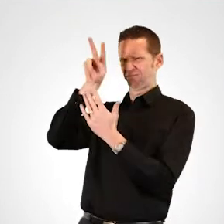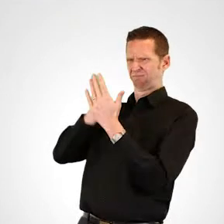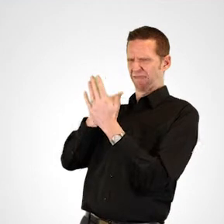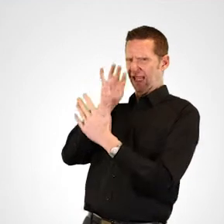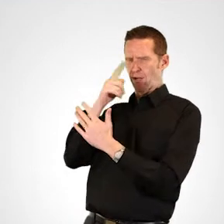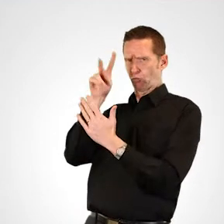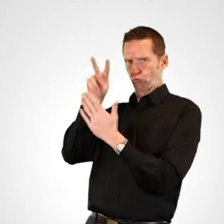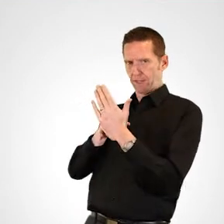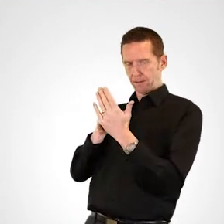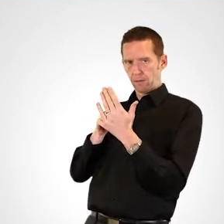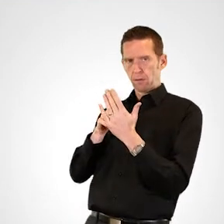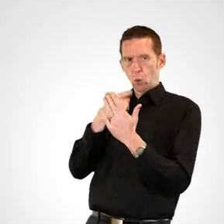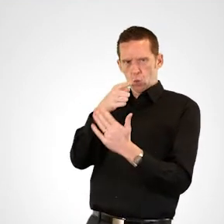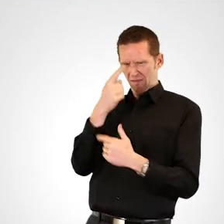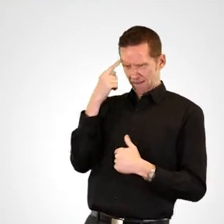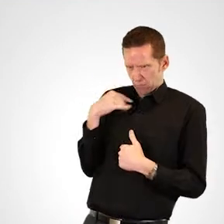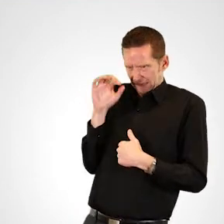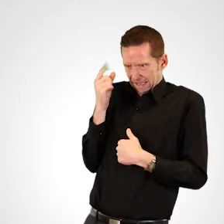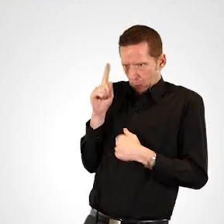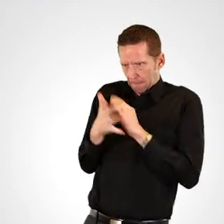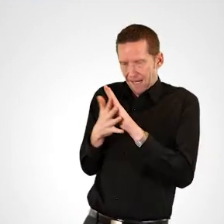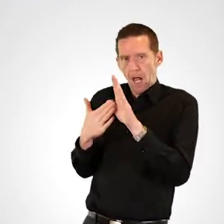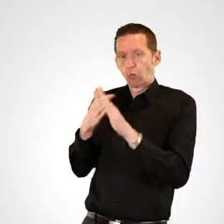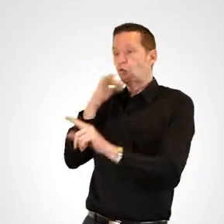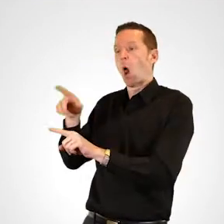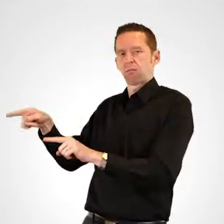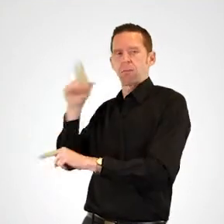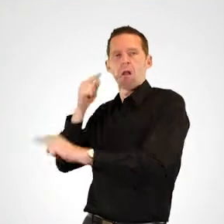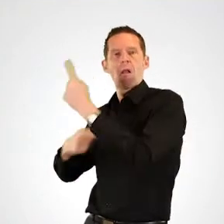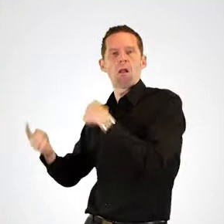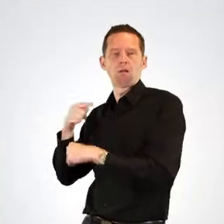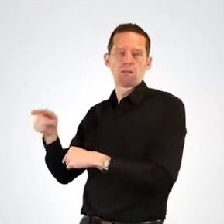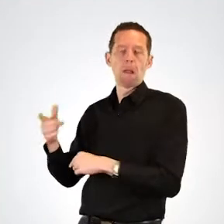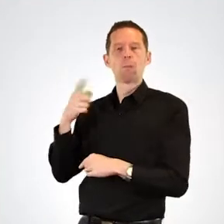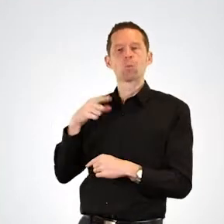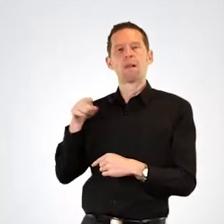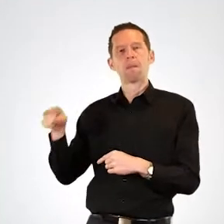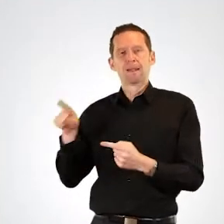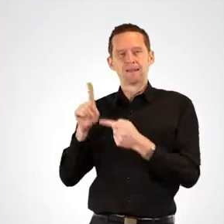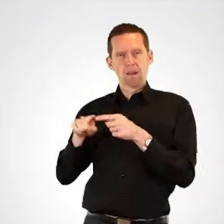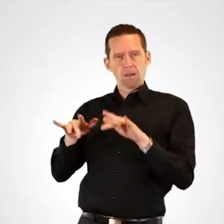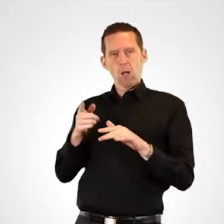The meanings aren't clear, except to the child who wrote them, because at this stage they're still not directly attached